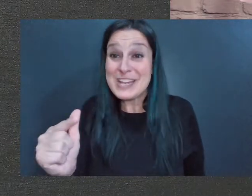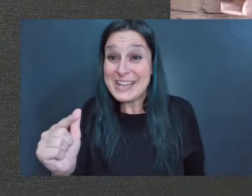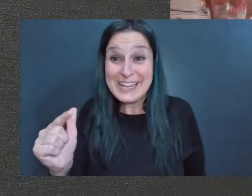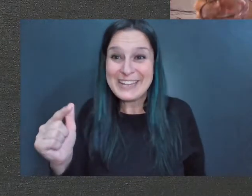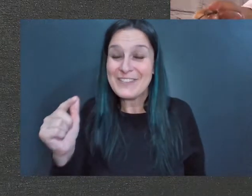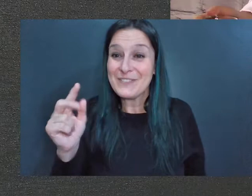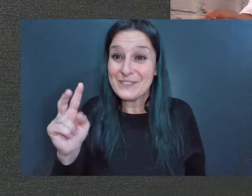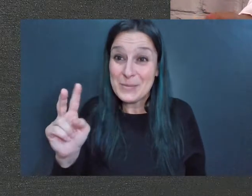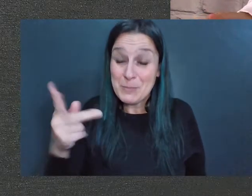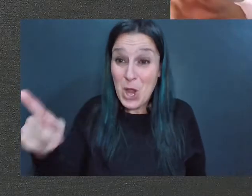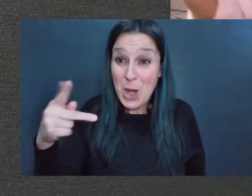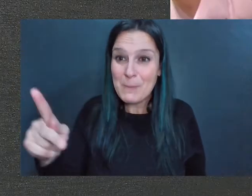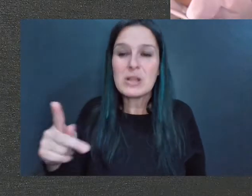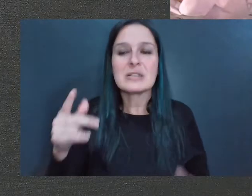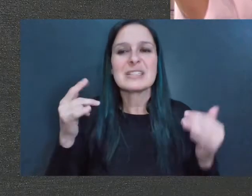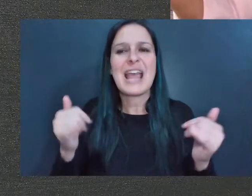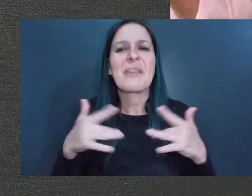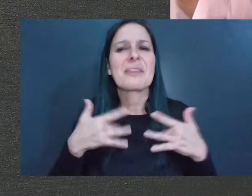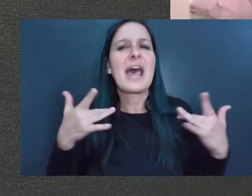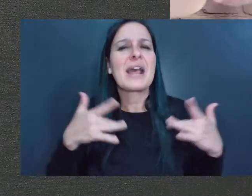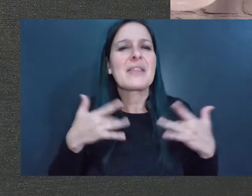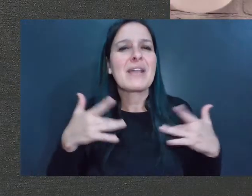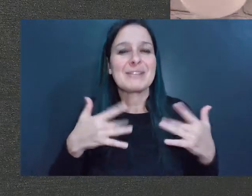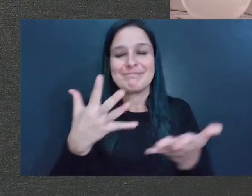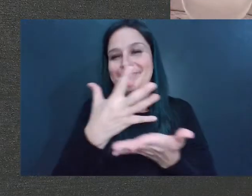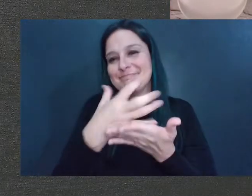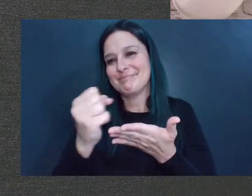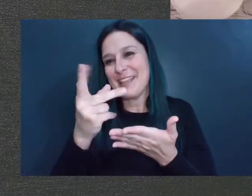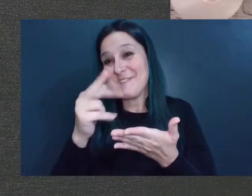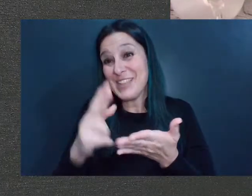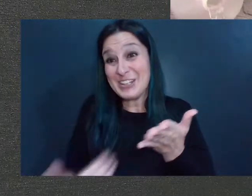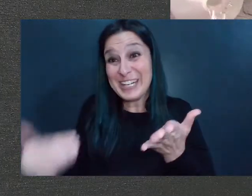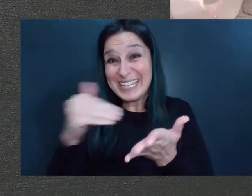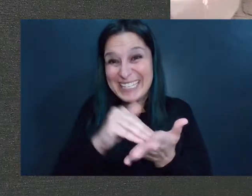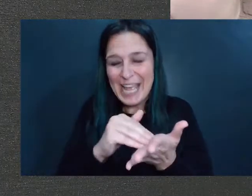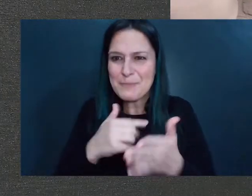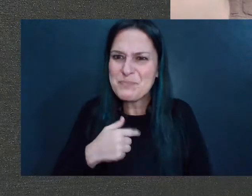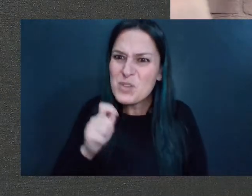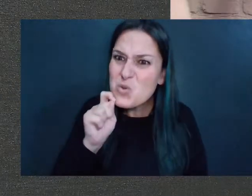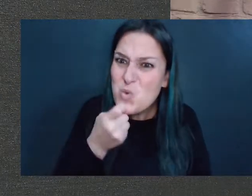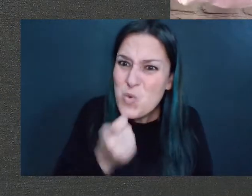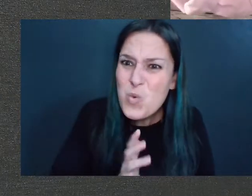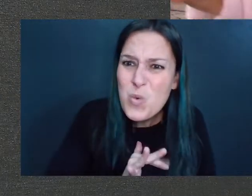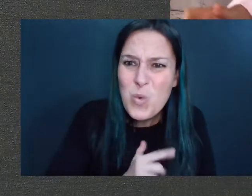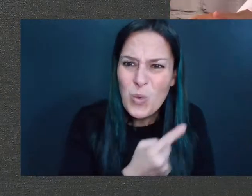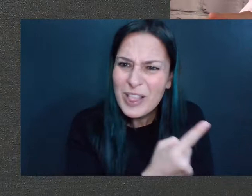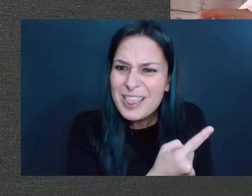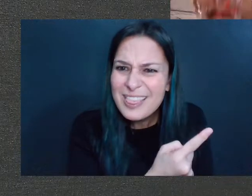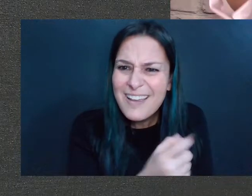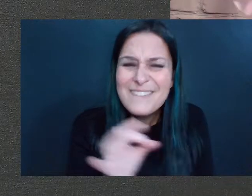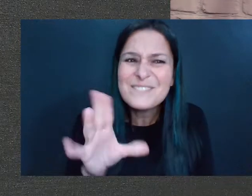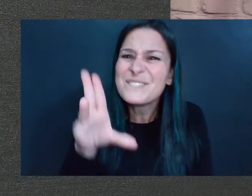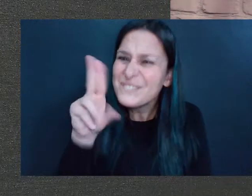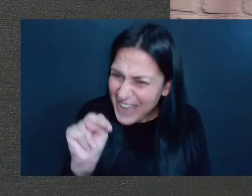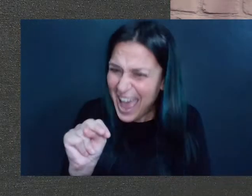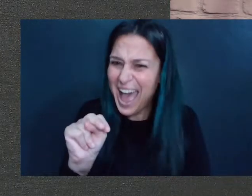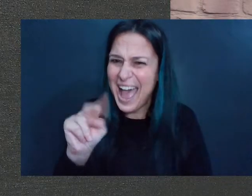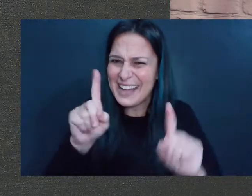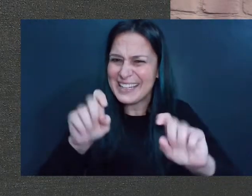I'm running out of vinegar again. That is so cool. This is a fun experiment, isn't it?